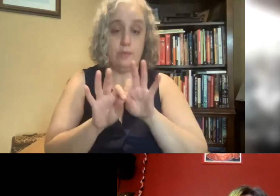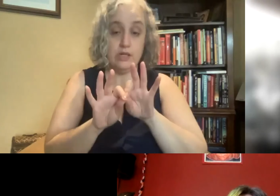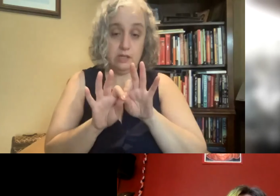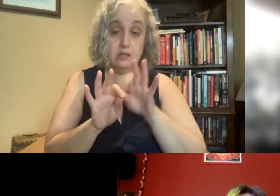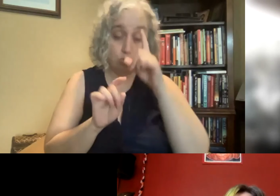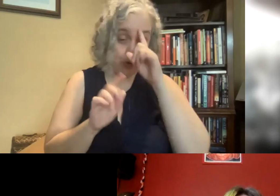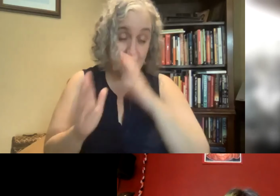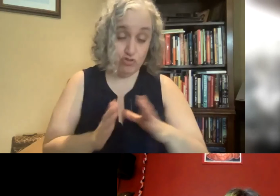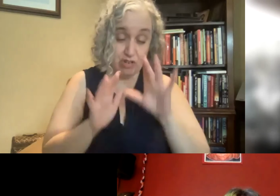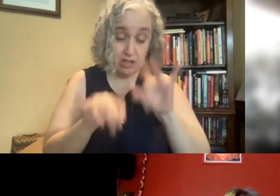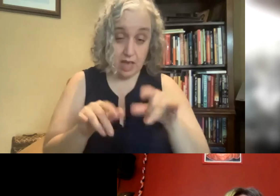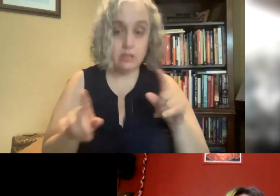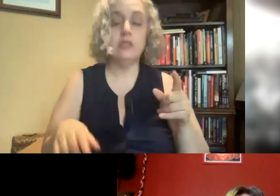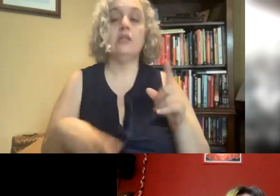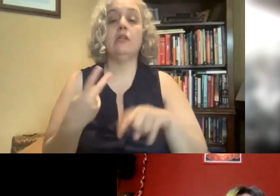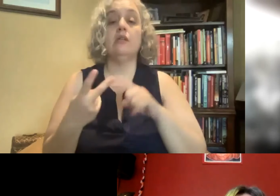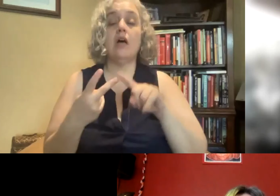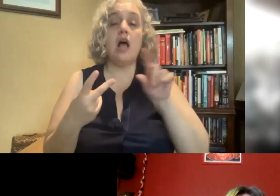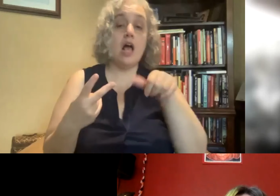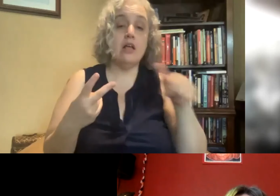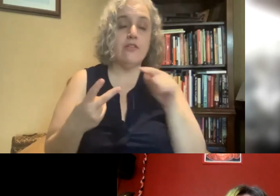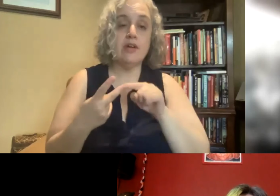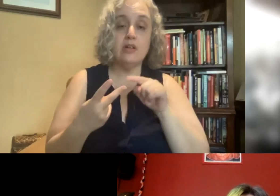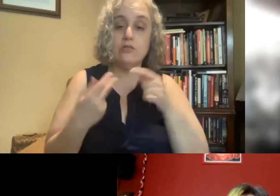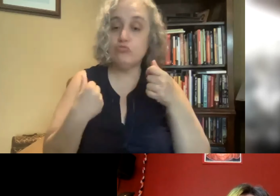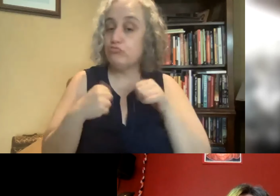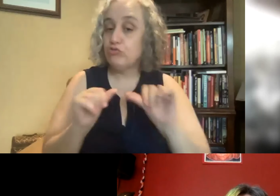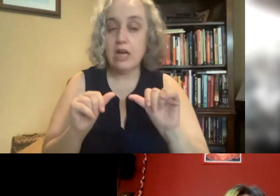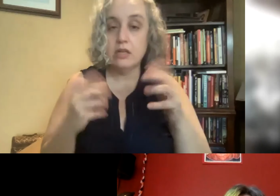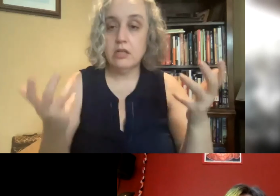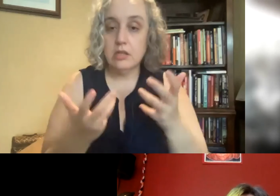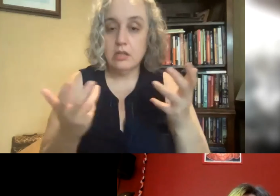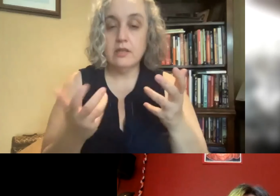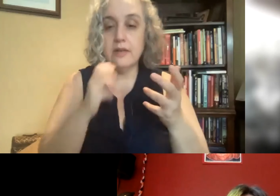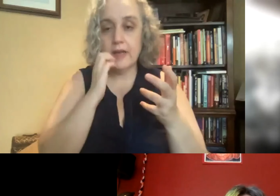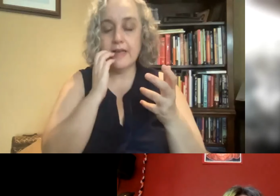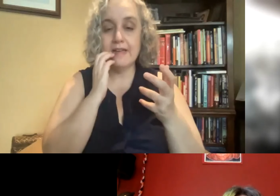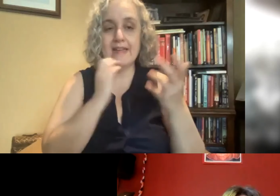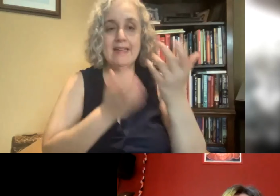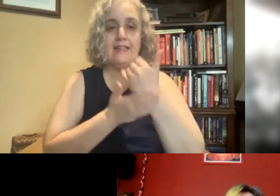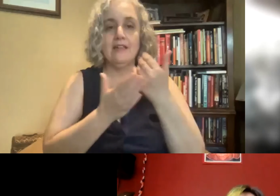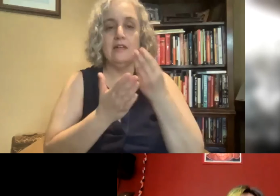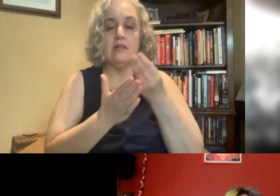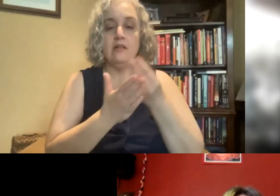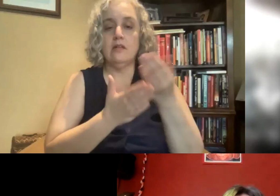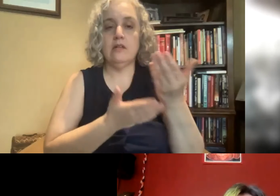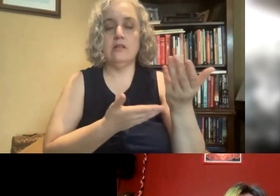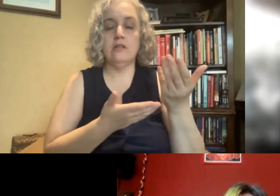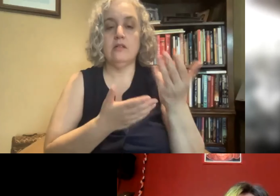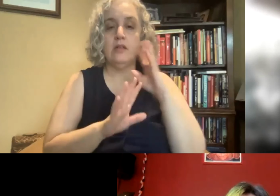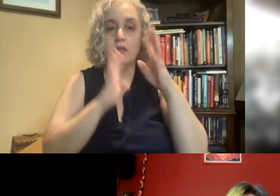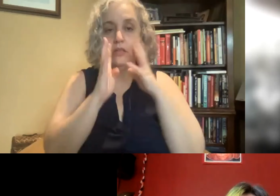Another is to try to get some funding behind the creation of some of these larger datasets